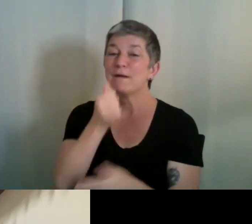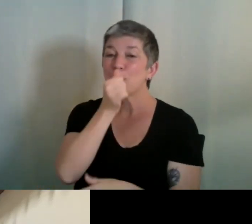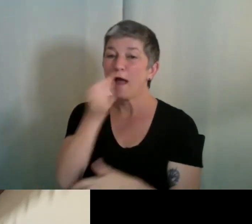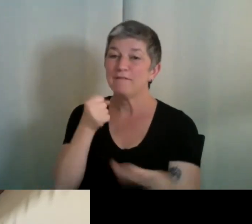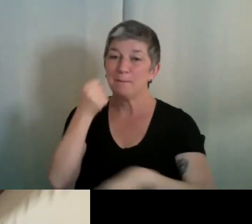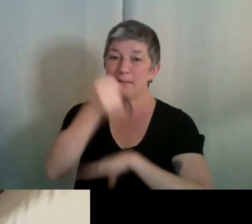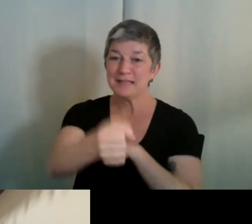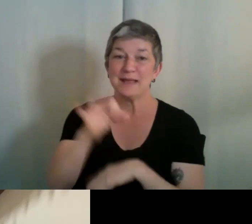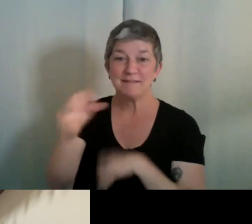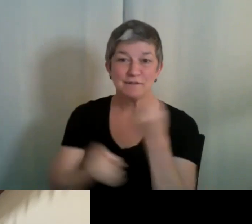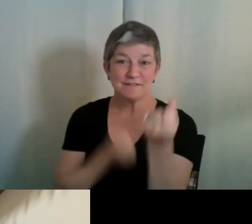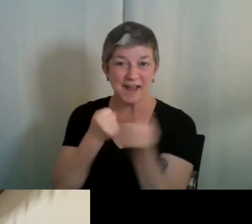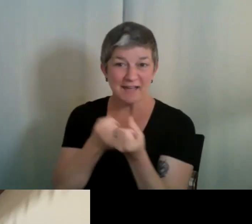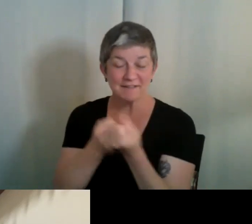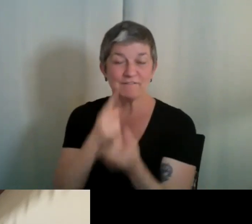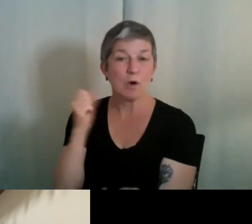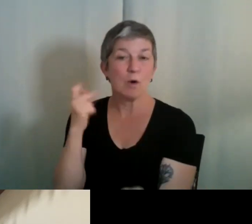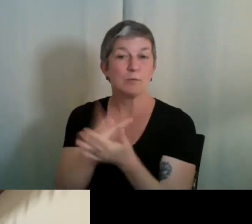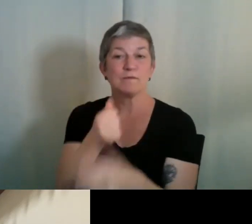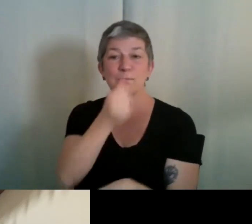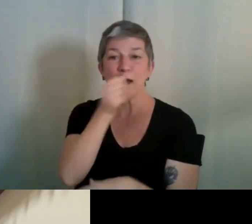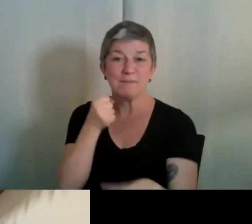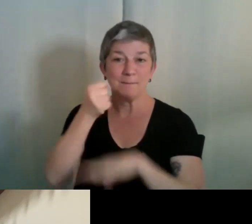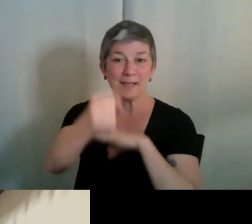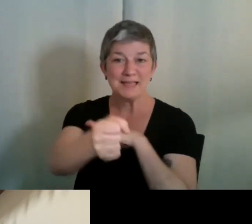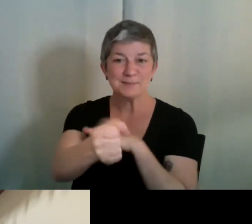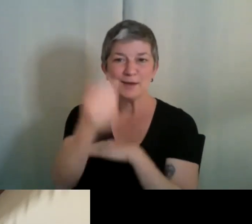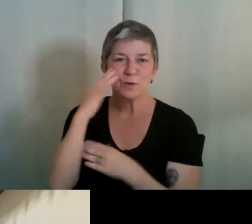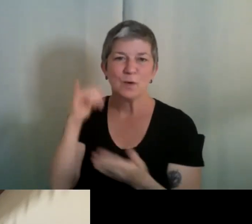advocated for private placement, you know, this is not something